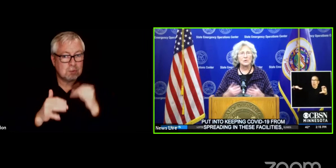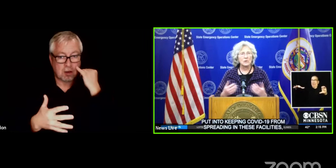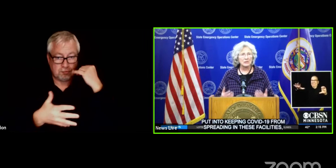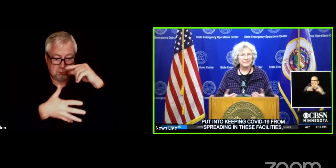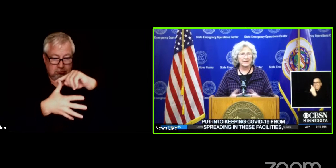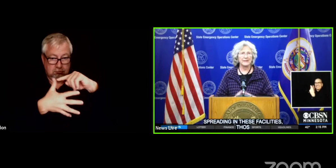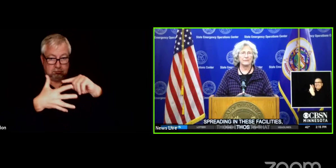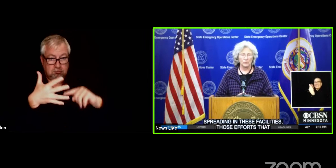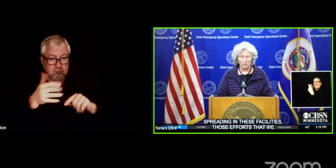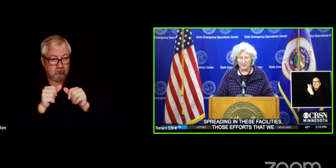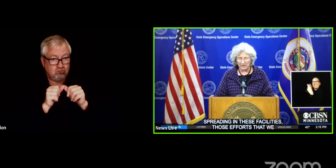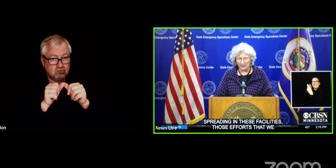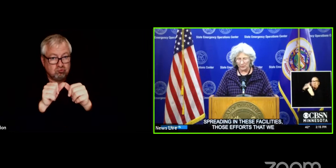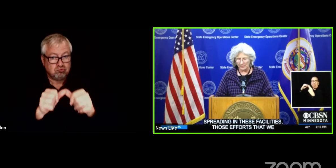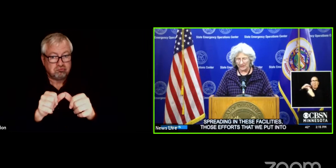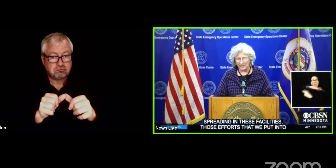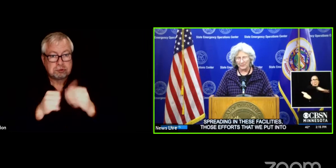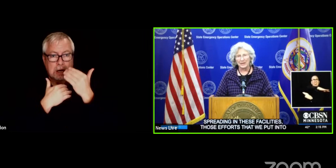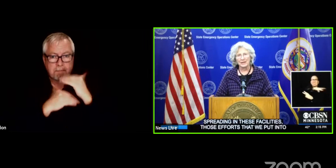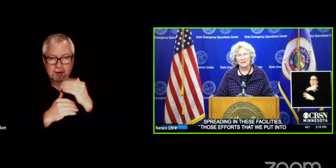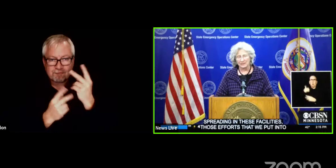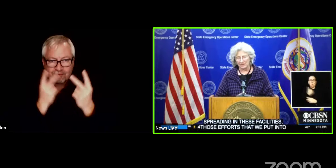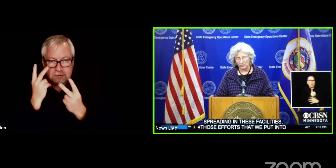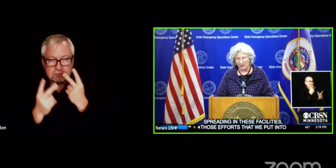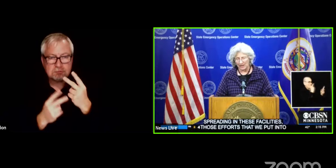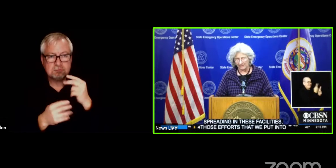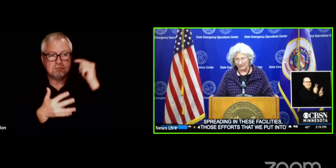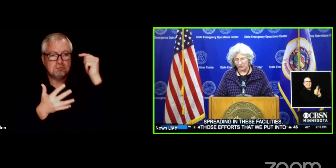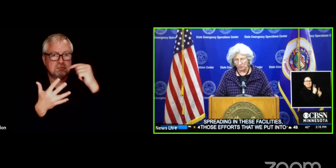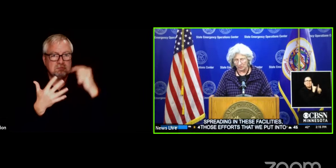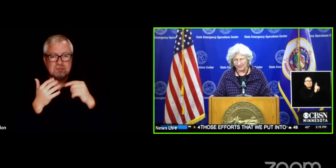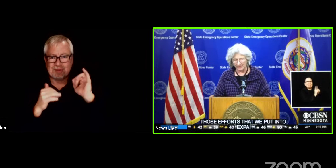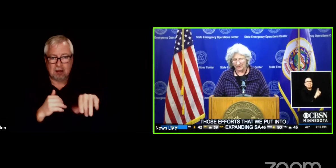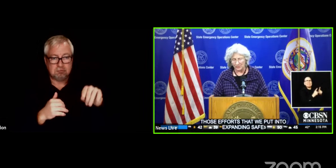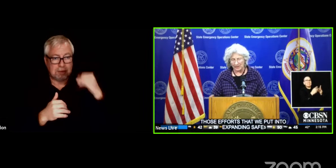ALL OF THAT EFFORT COULD BE UNDERMINED BY CONTINUING THE OUT-OF-CONTROL COMMUNITY SPREAD.